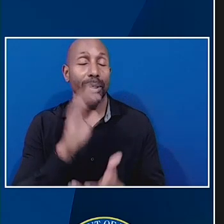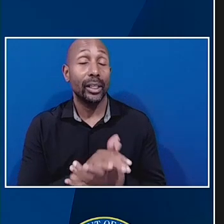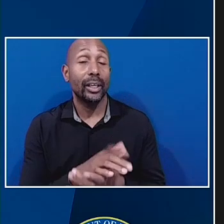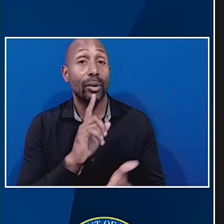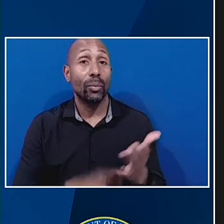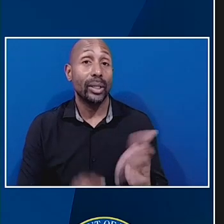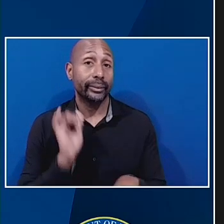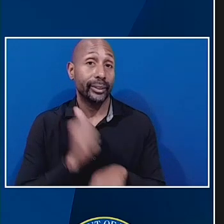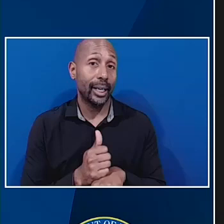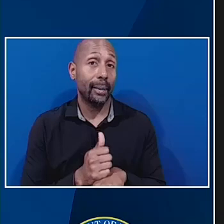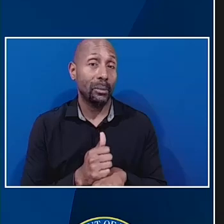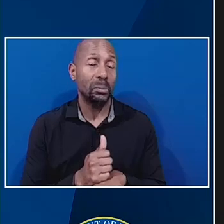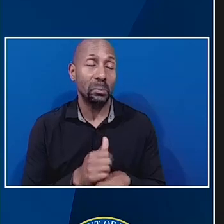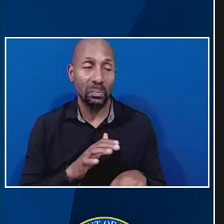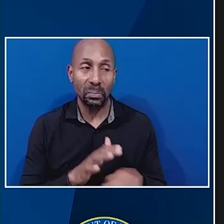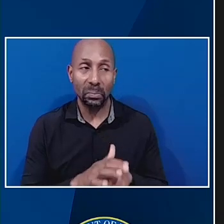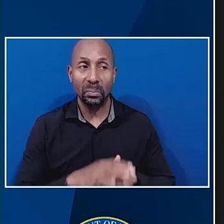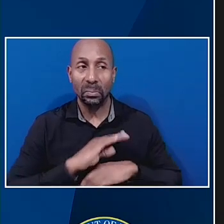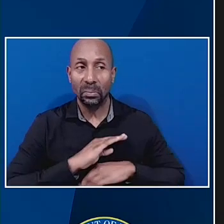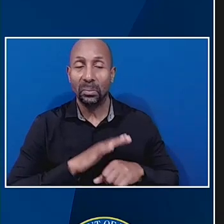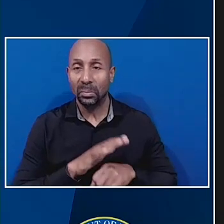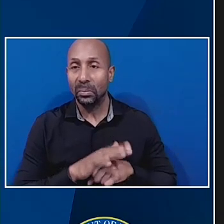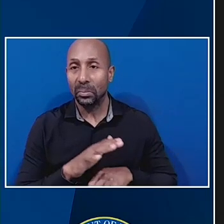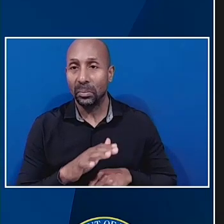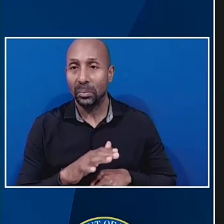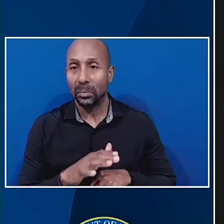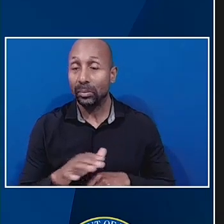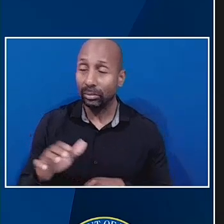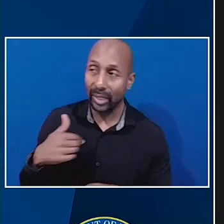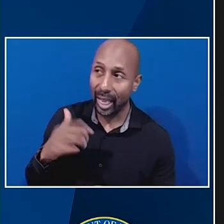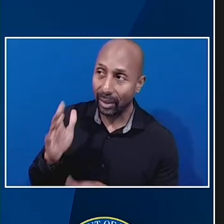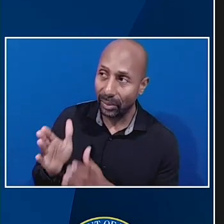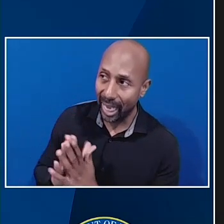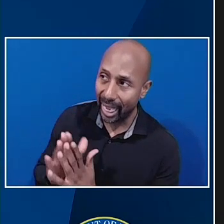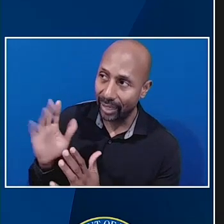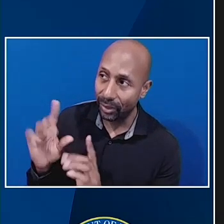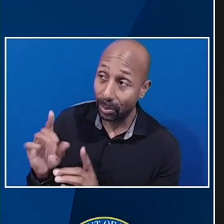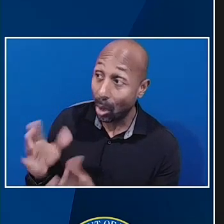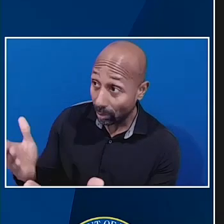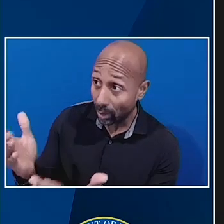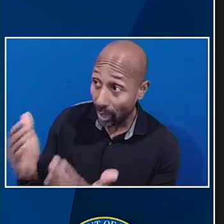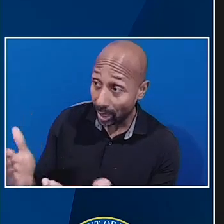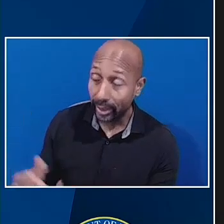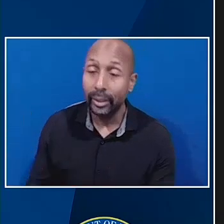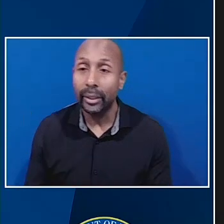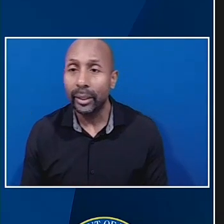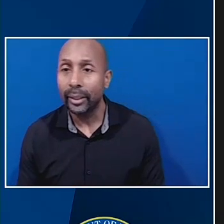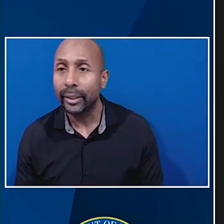Well, I would just ask the Department- go ahead. Sorry. No, I said I would invite my counsel to add